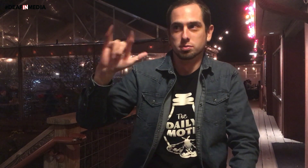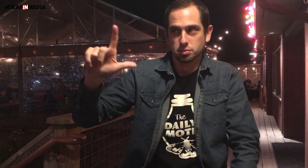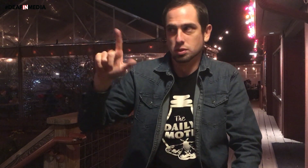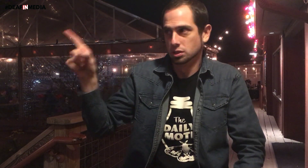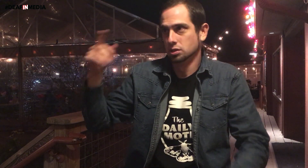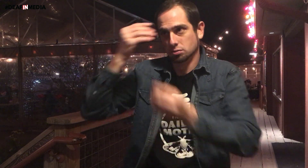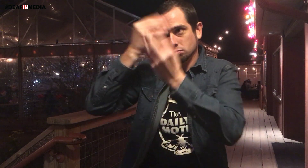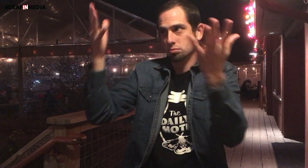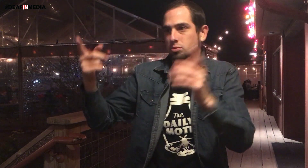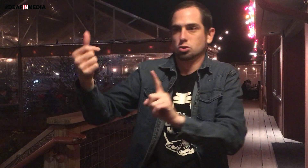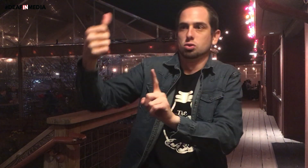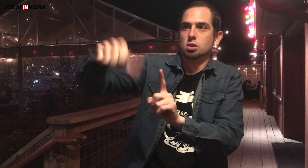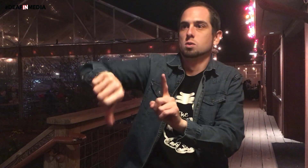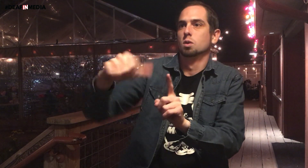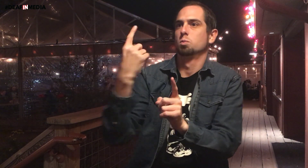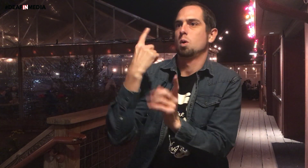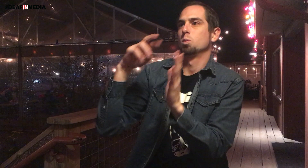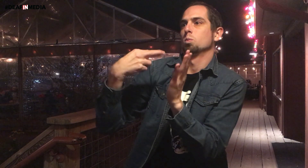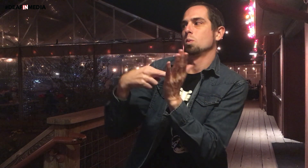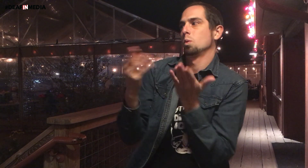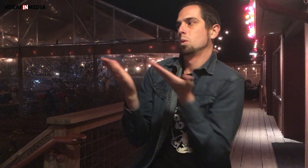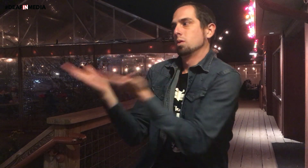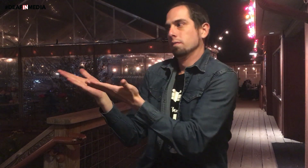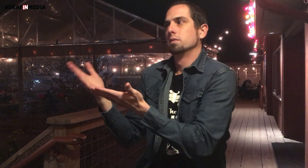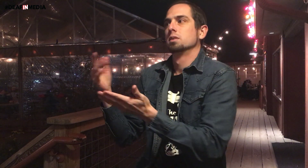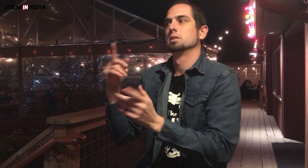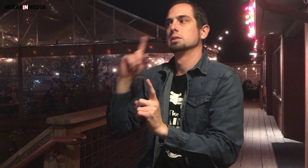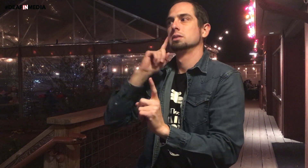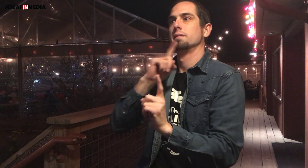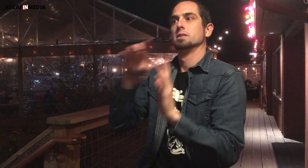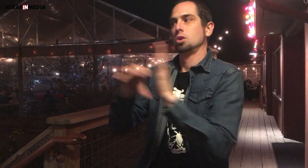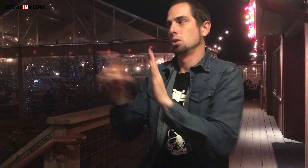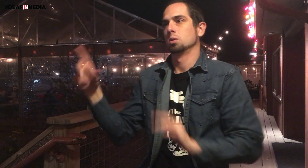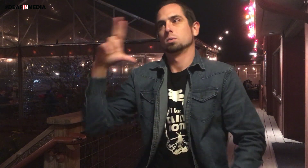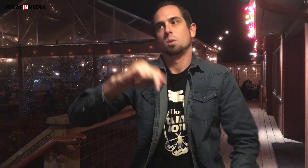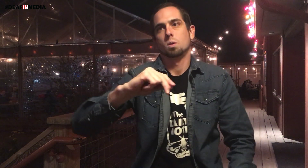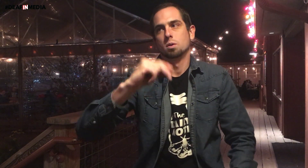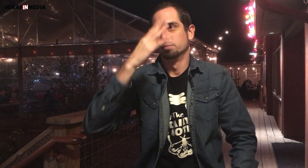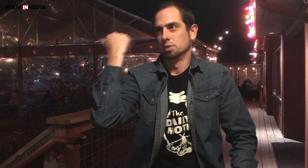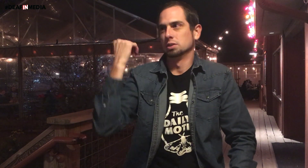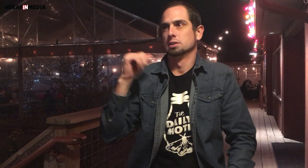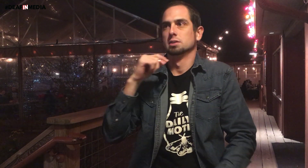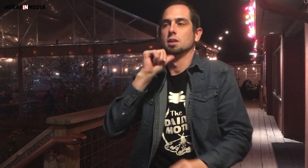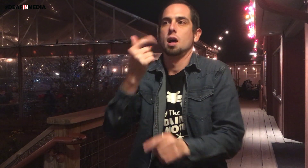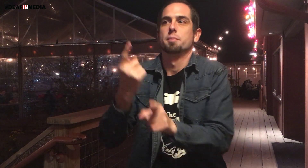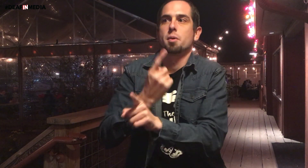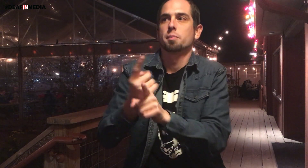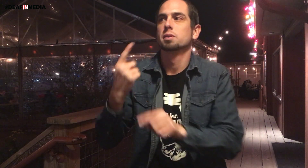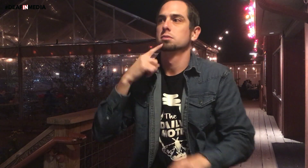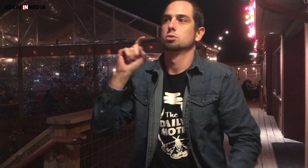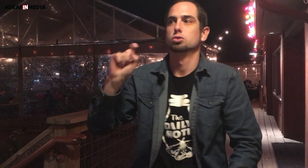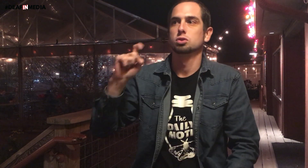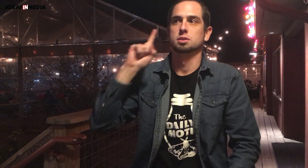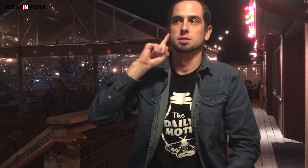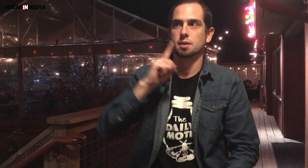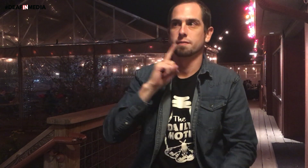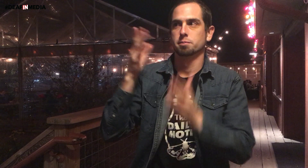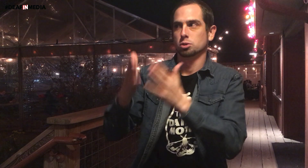publicly turned down the role of a Deaf character because it wasn't appropriate and she believed that it should be played by a Deaf person.